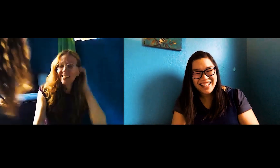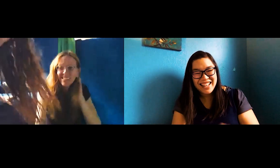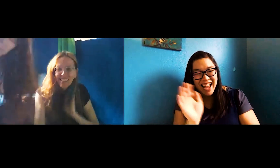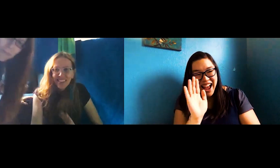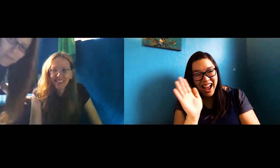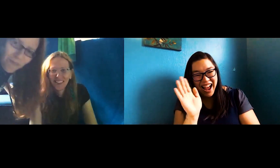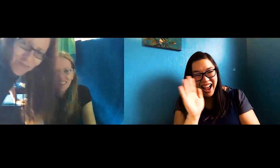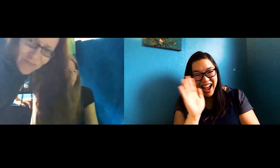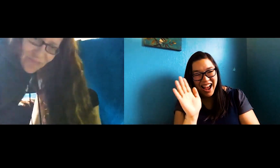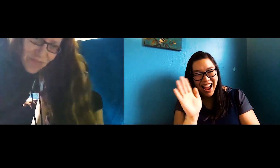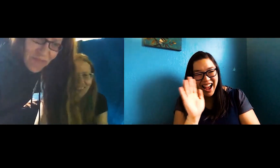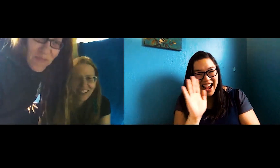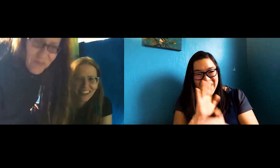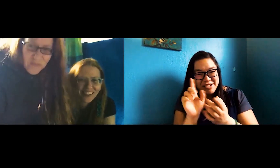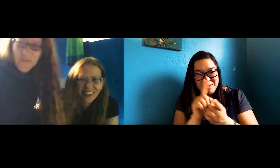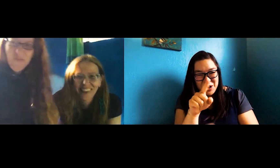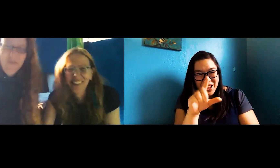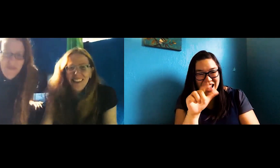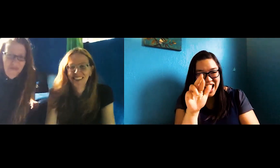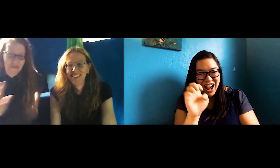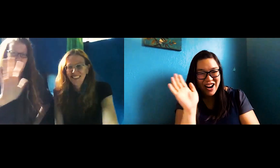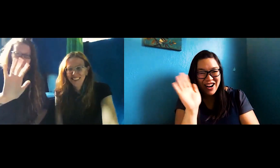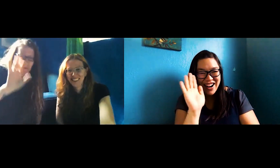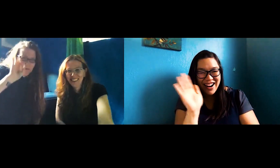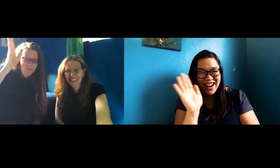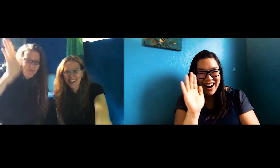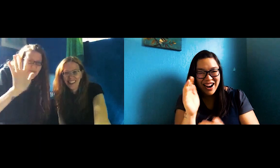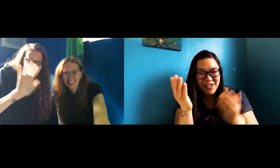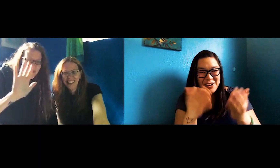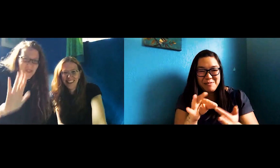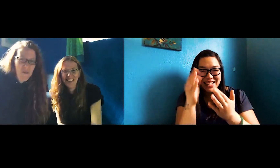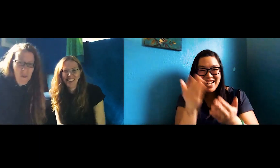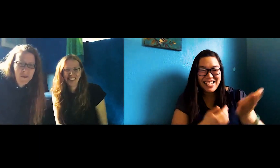Hello, nice to meet you, Claire. Welcome our special guest.